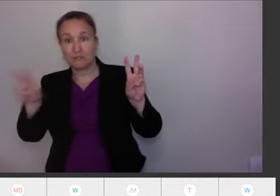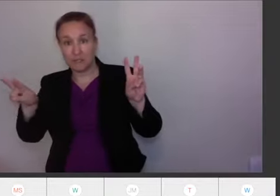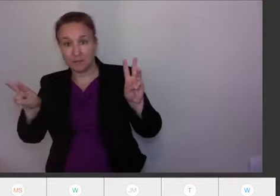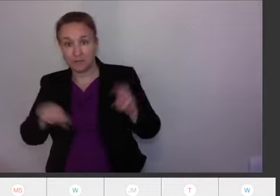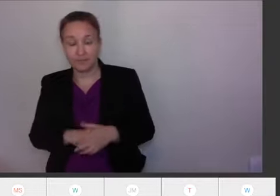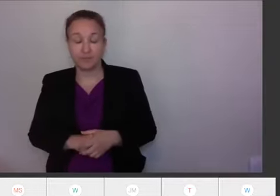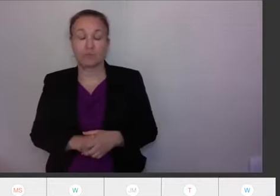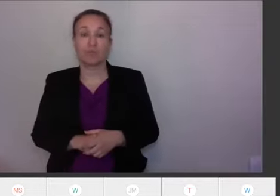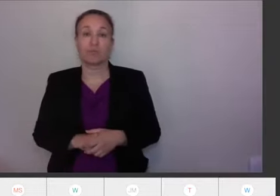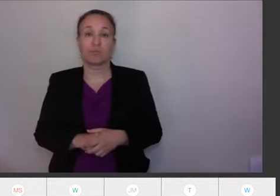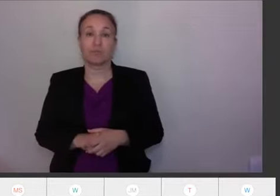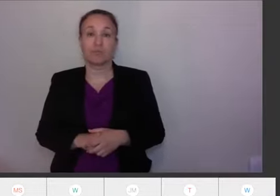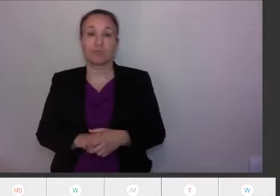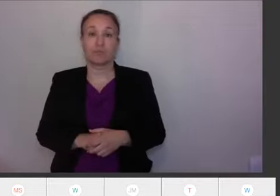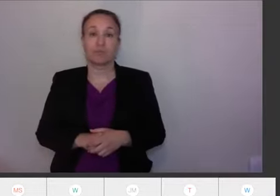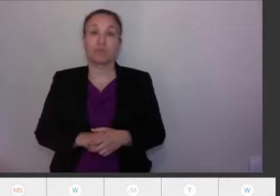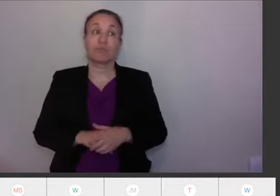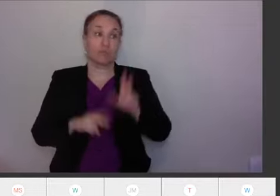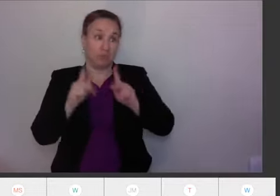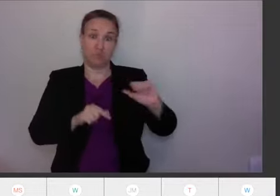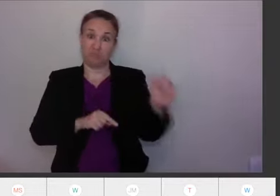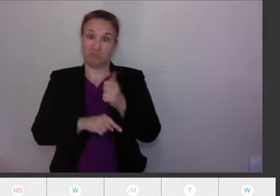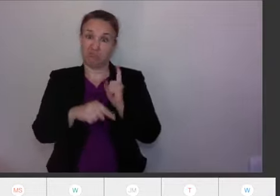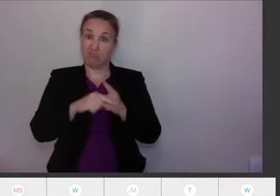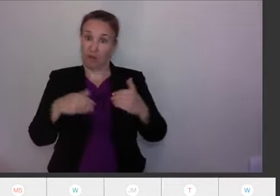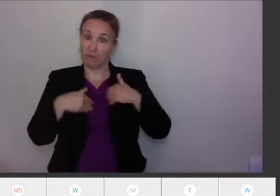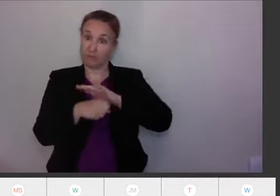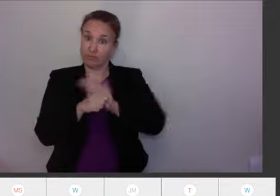these positive individuals are from 22 municipalities